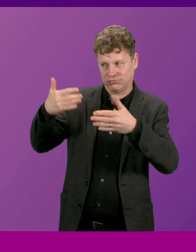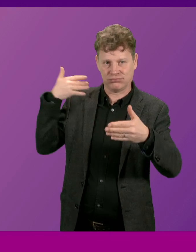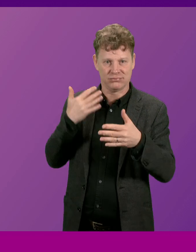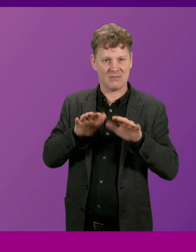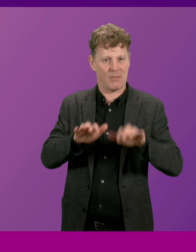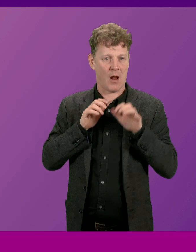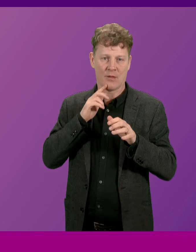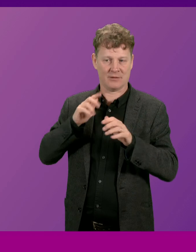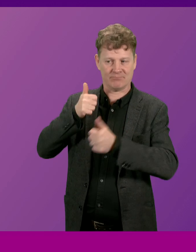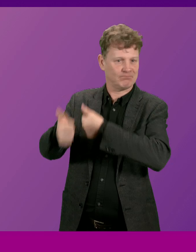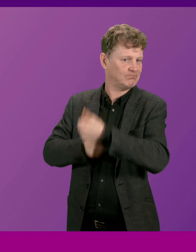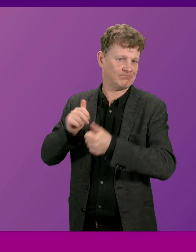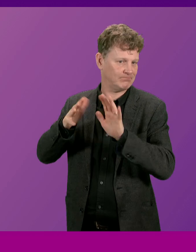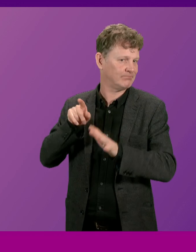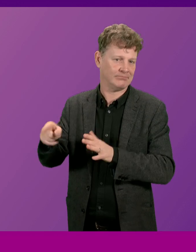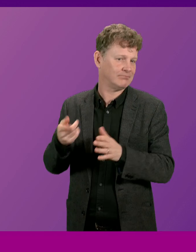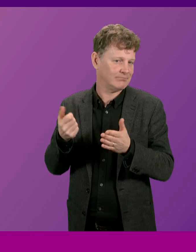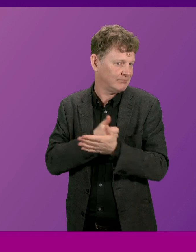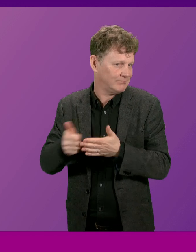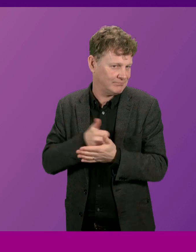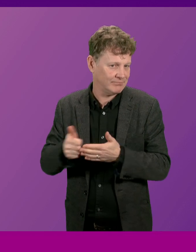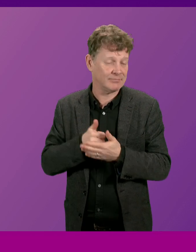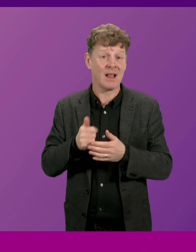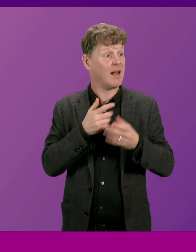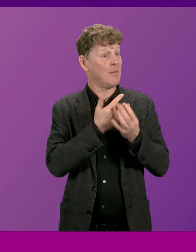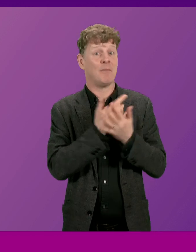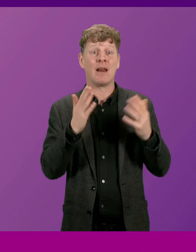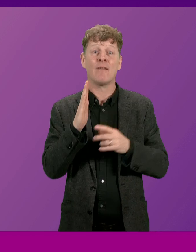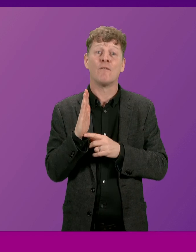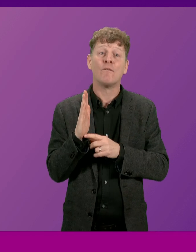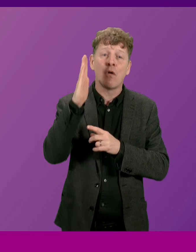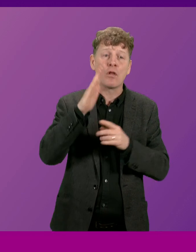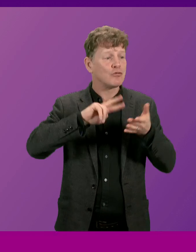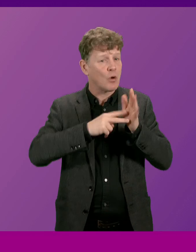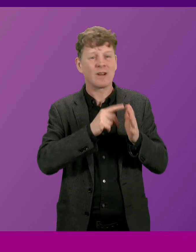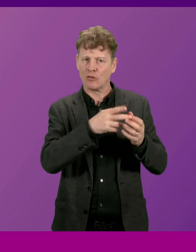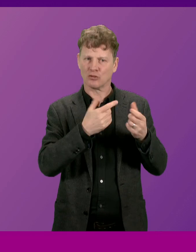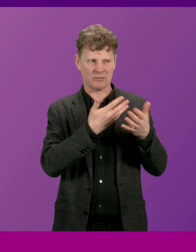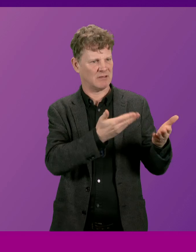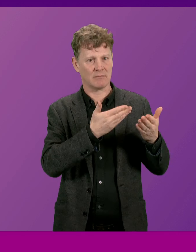A whole range of third sector organisations provide invaluable support. As First Minister,